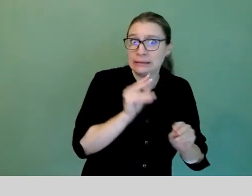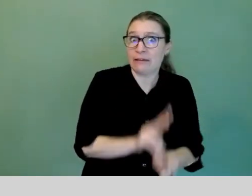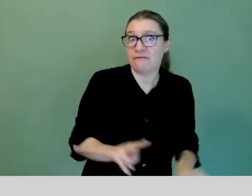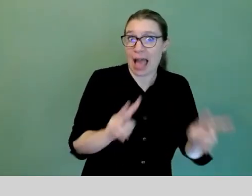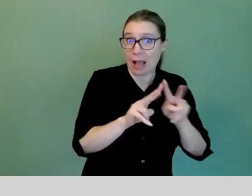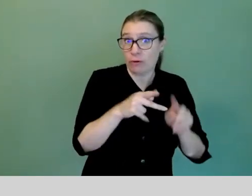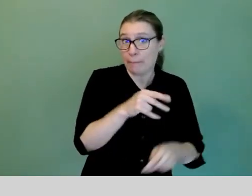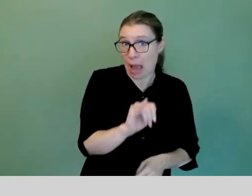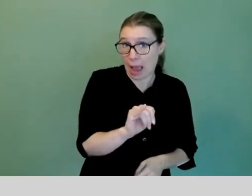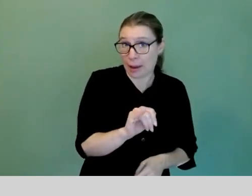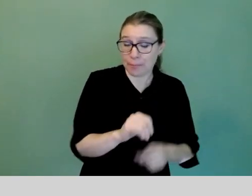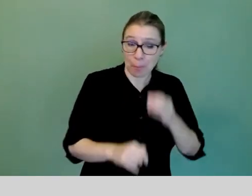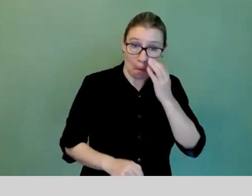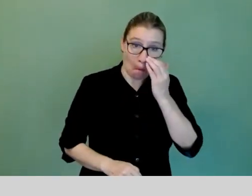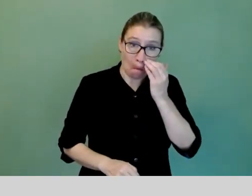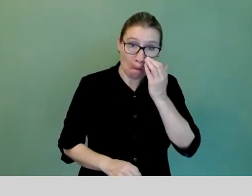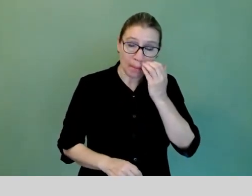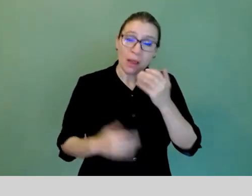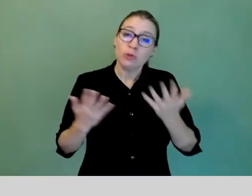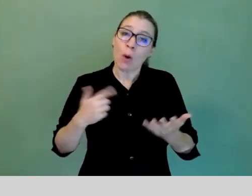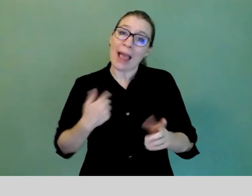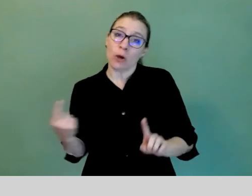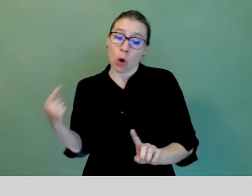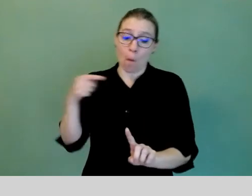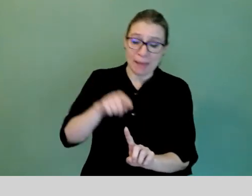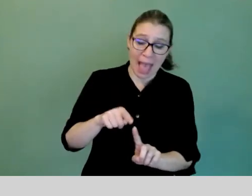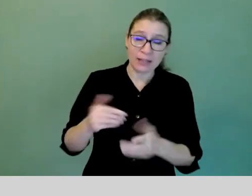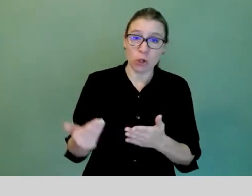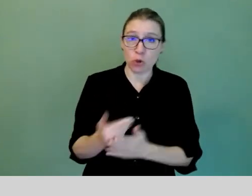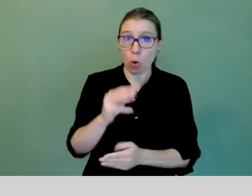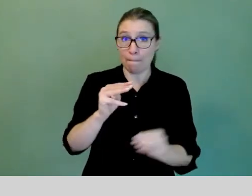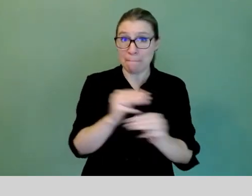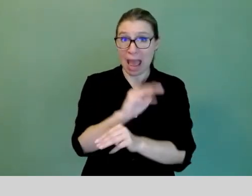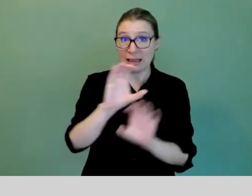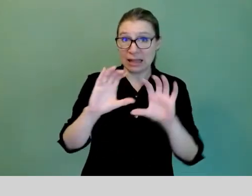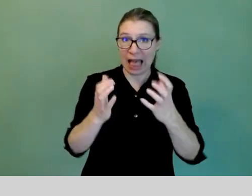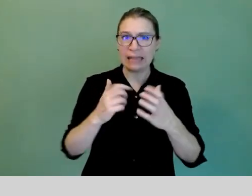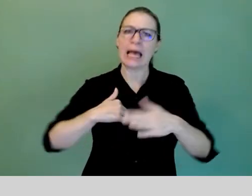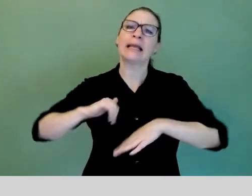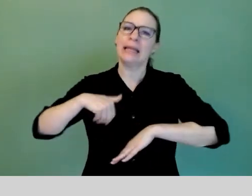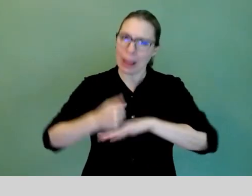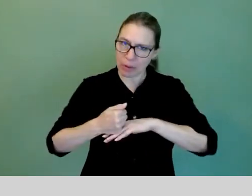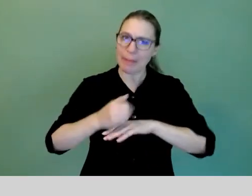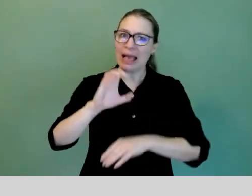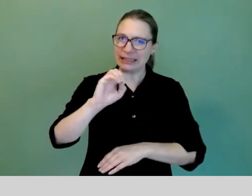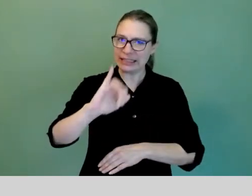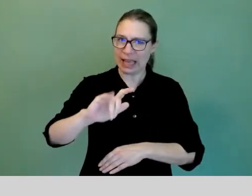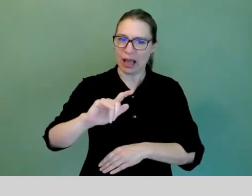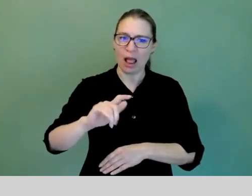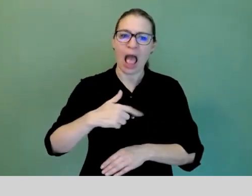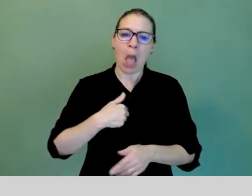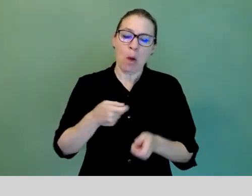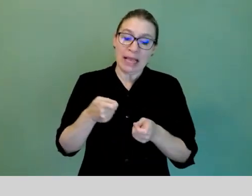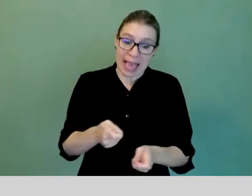so I can go back to my NewMath class and I can implement ceil. I can just get it to call the real ceil method